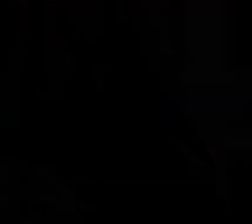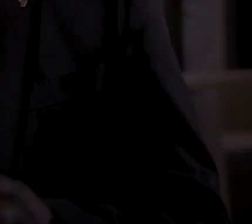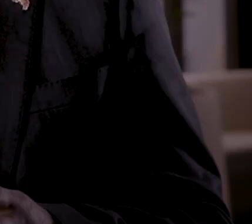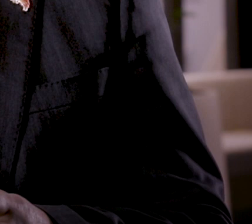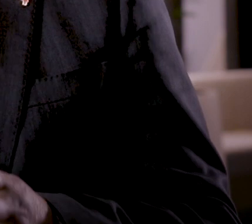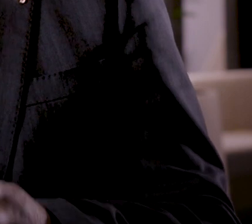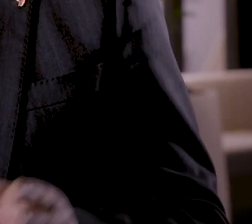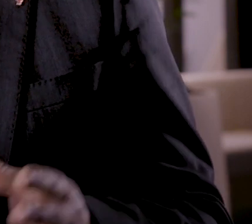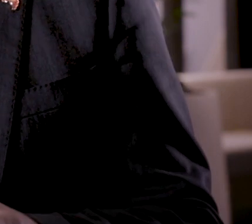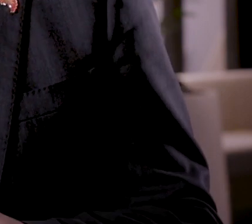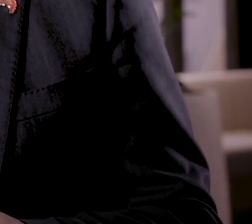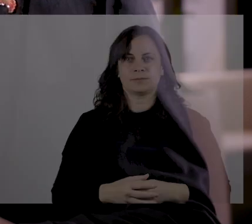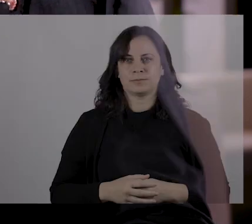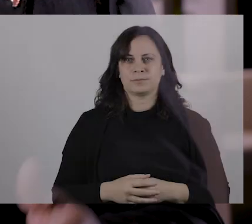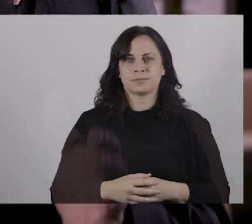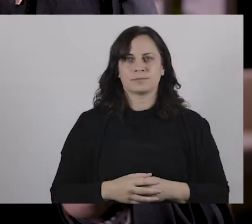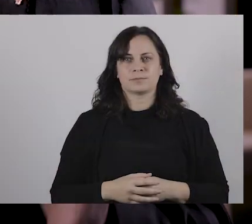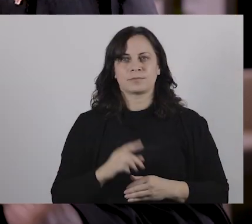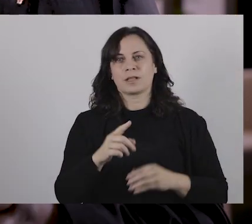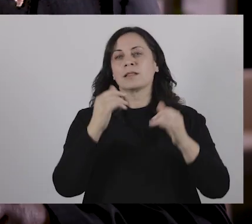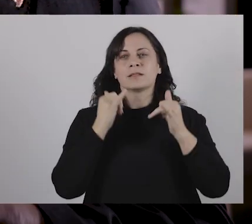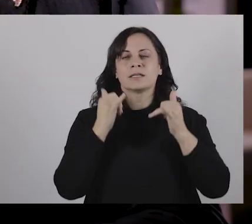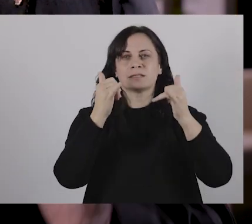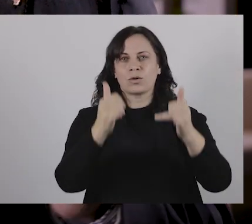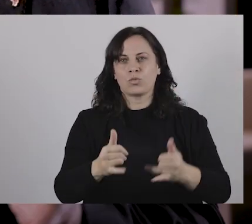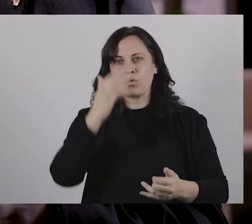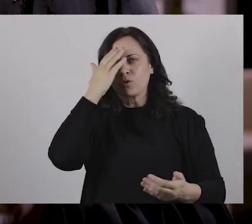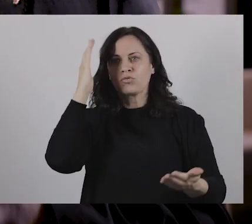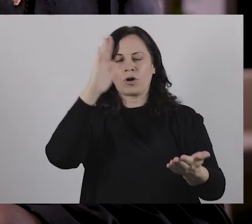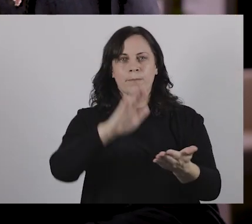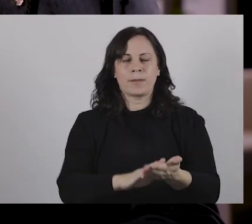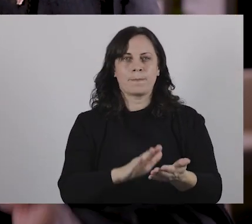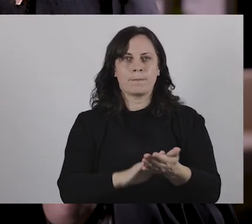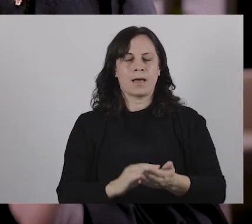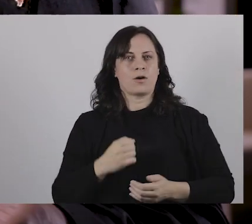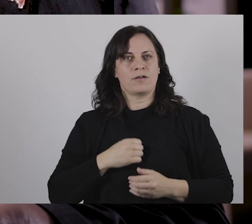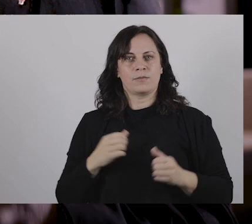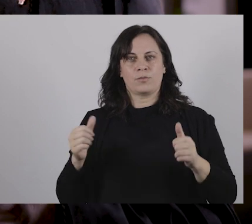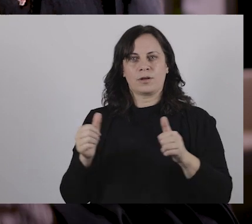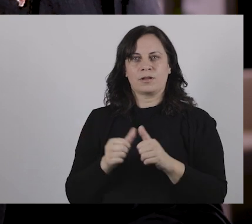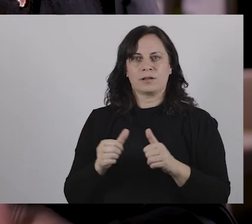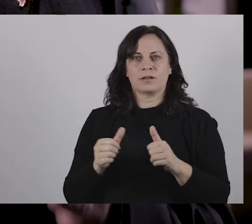IN TE REO MĀORI: Greetings, everyone. This award is in memory of one of my aunties,